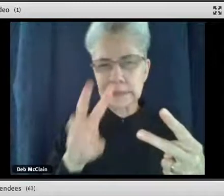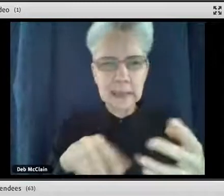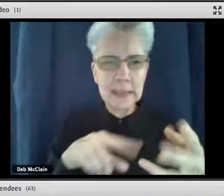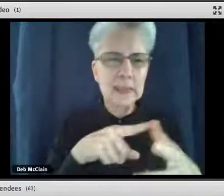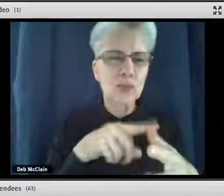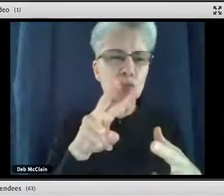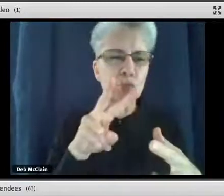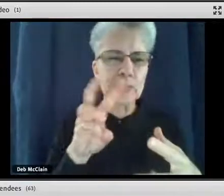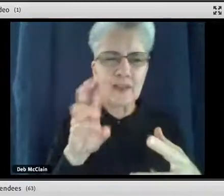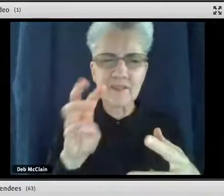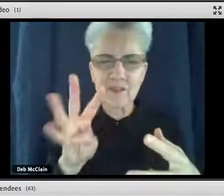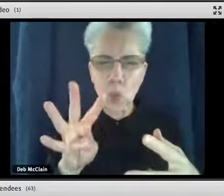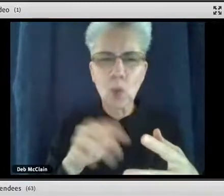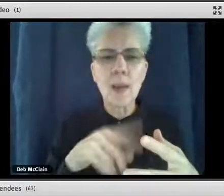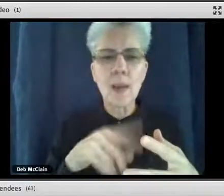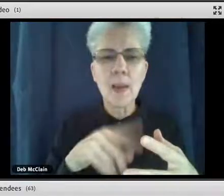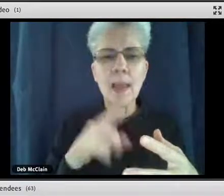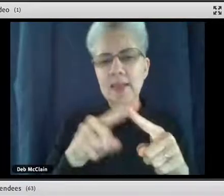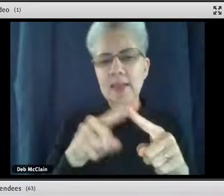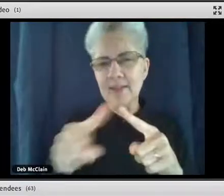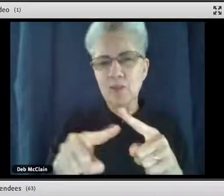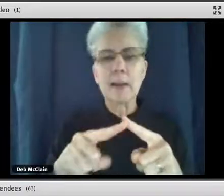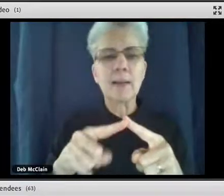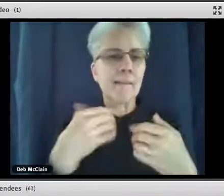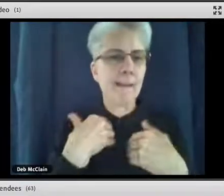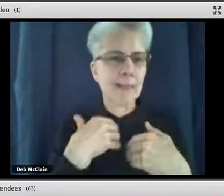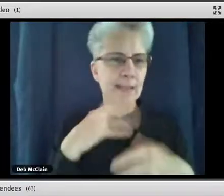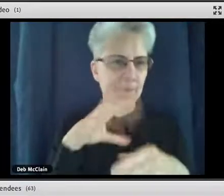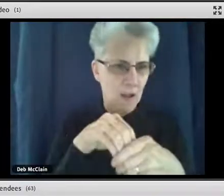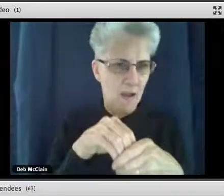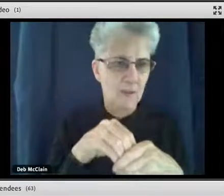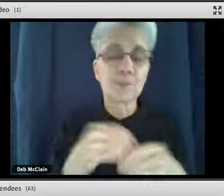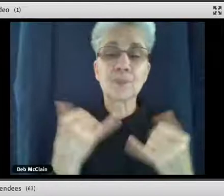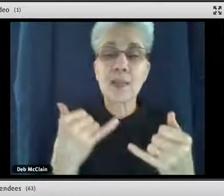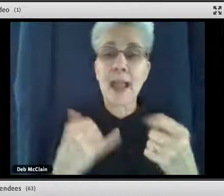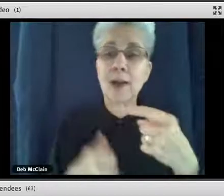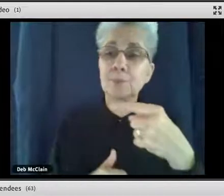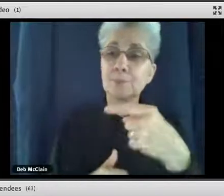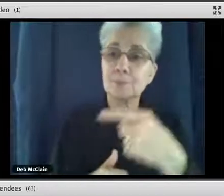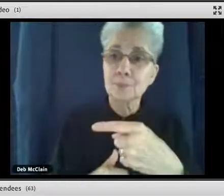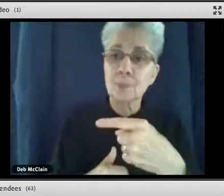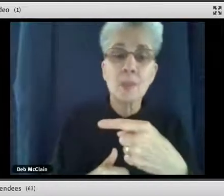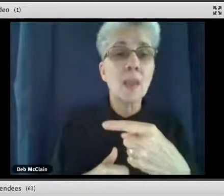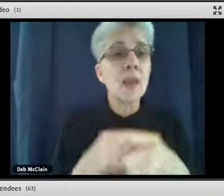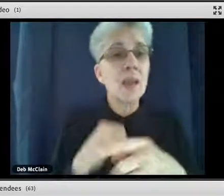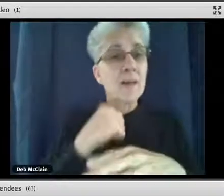and they vary in content and length. Alright, so fixed fields,